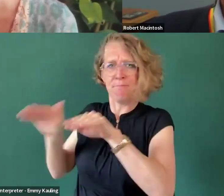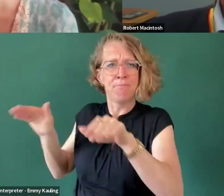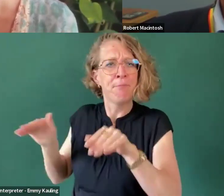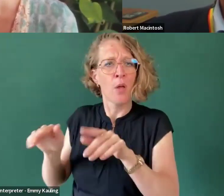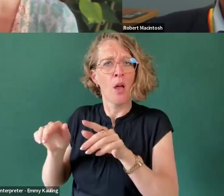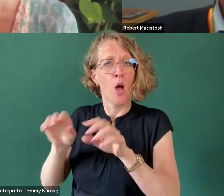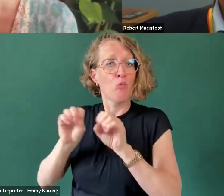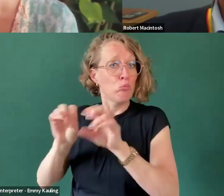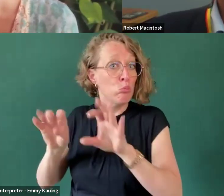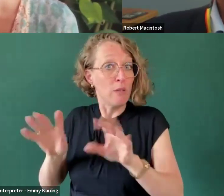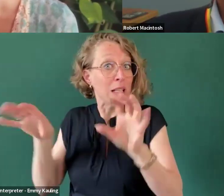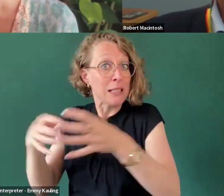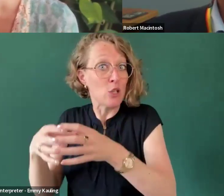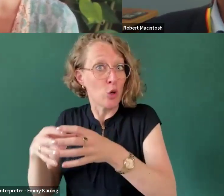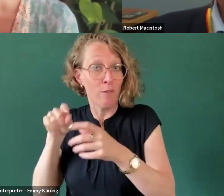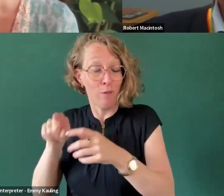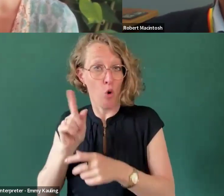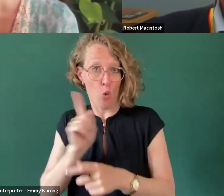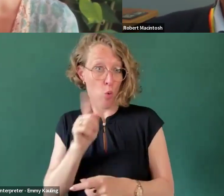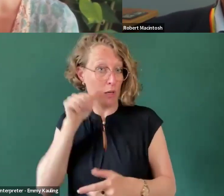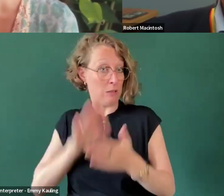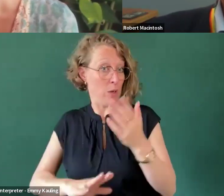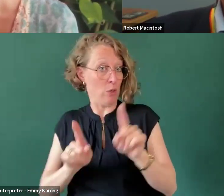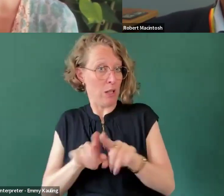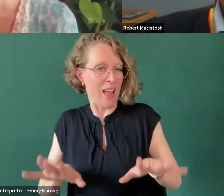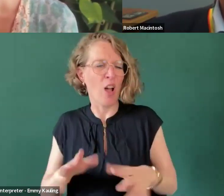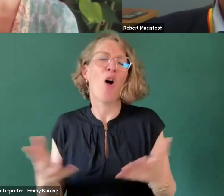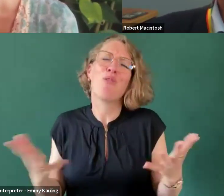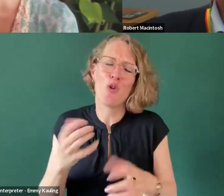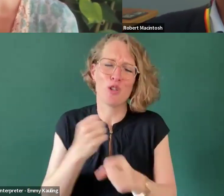for colleagues on how that experience was. Of course that has to be GDPR compliant and you can't